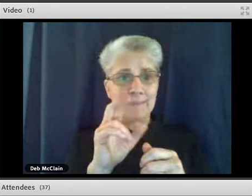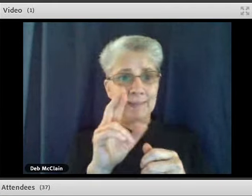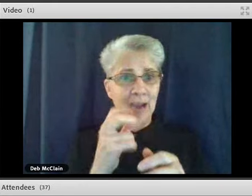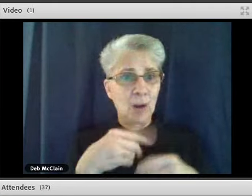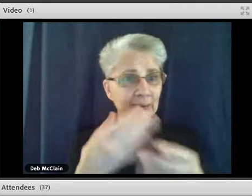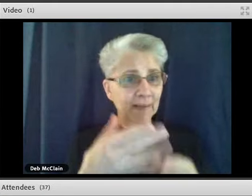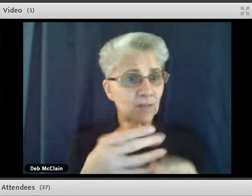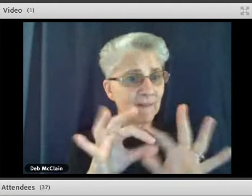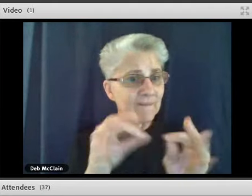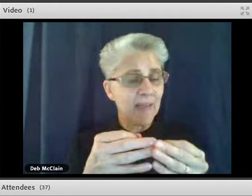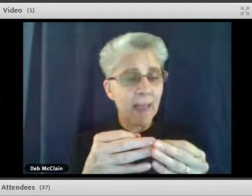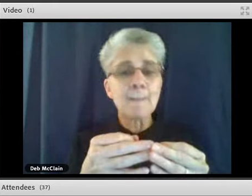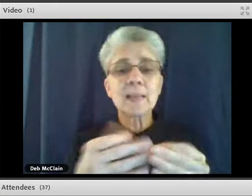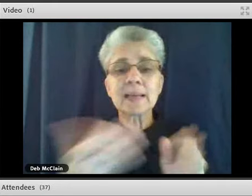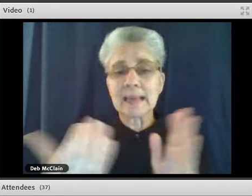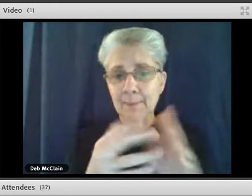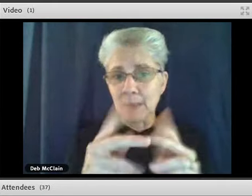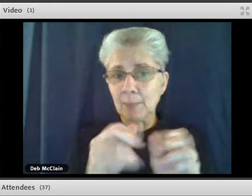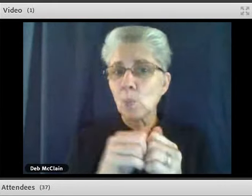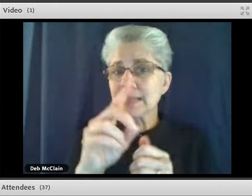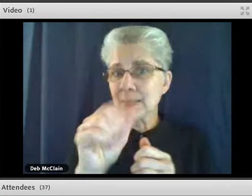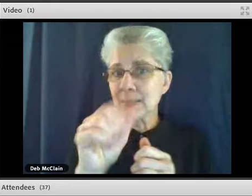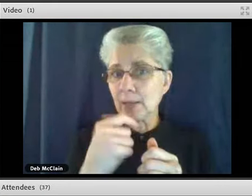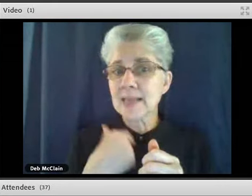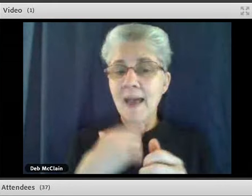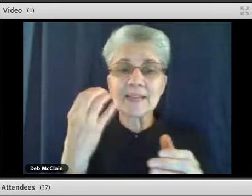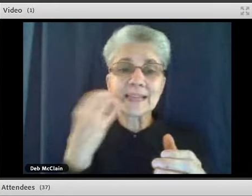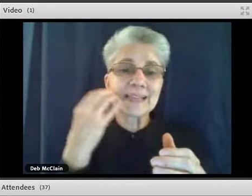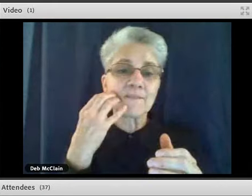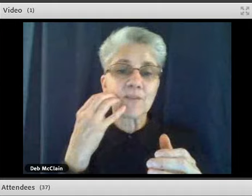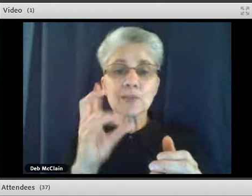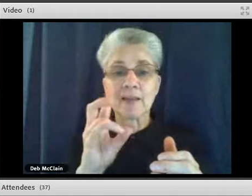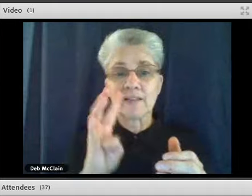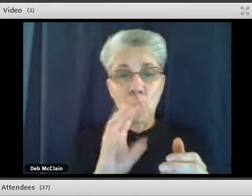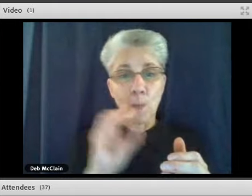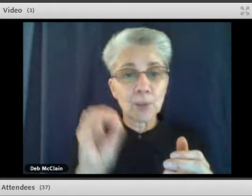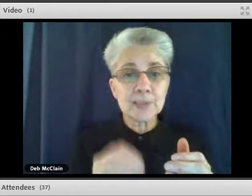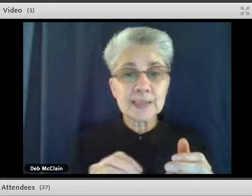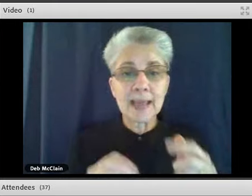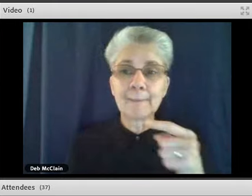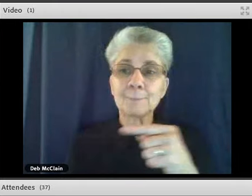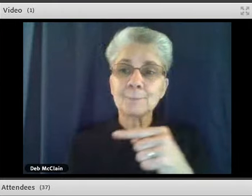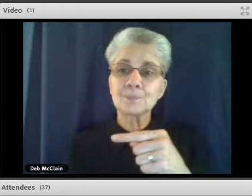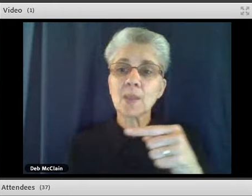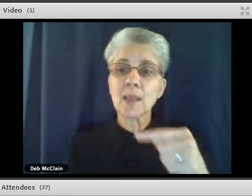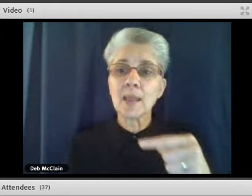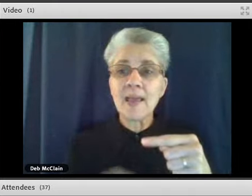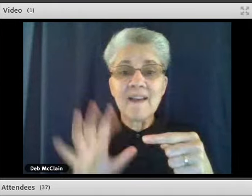for people that are caregivers, for families. Again, people with disabilities have a cellphone -- 74%.